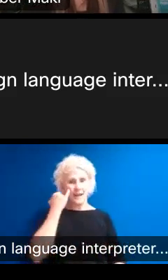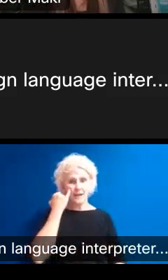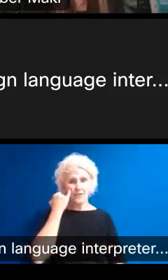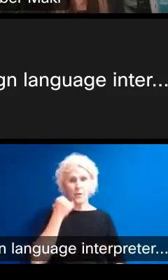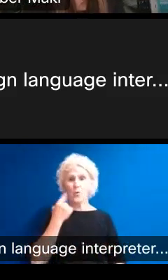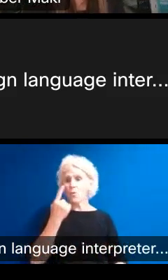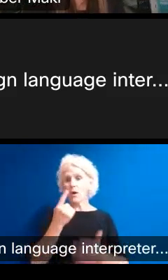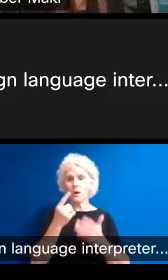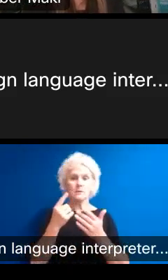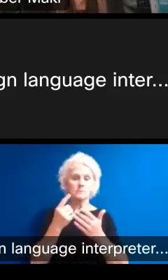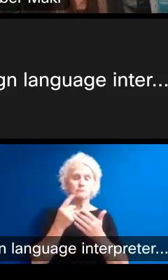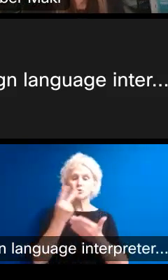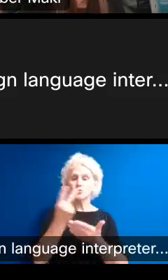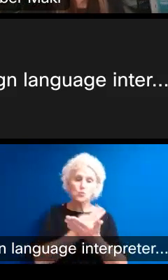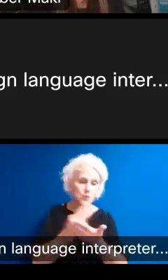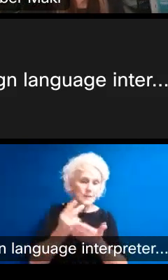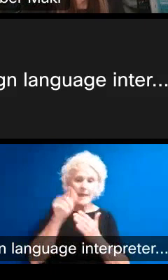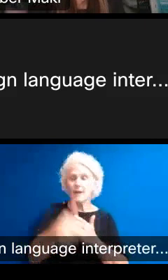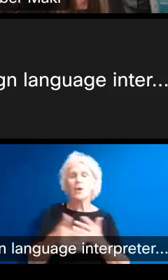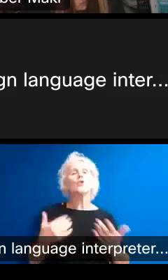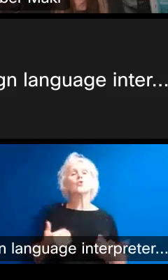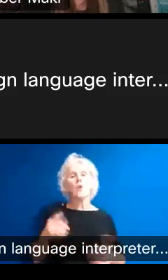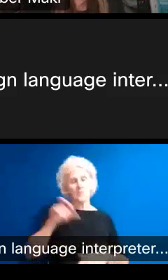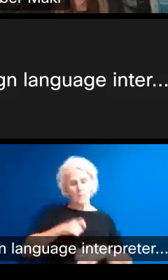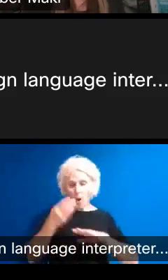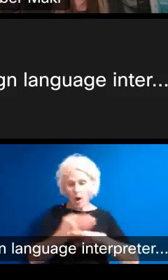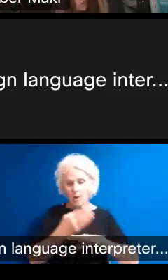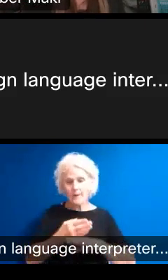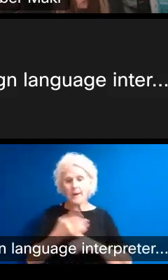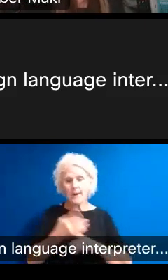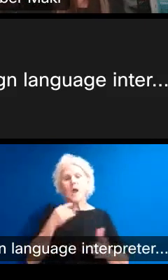this service you have to provide updates and requests and extension.